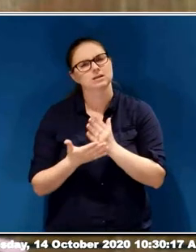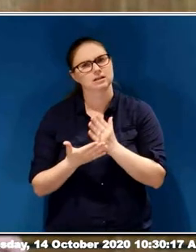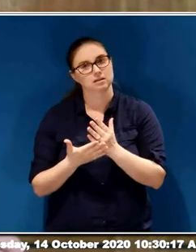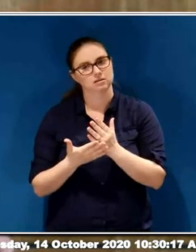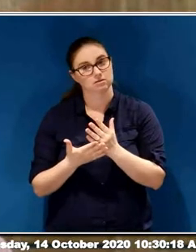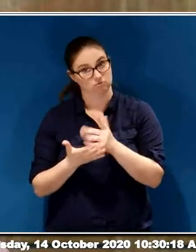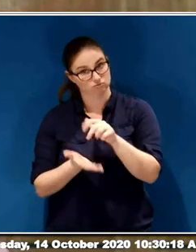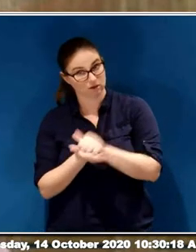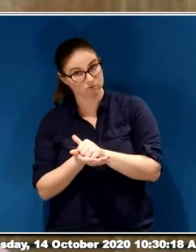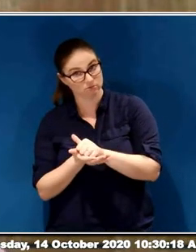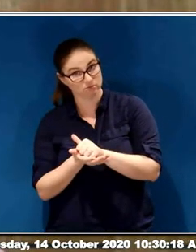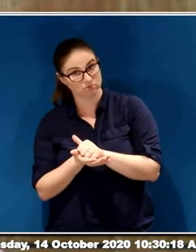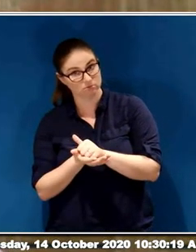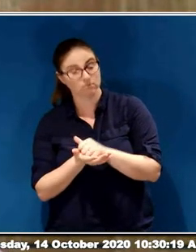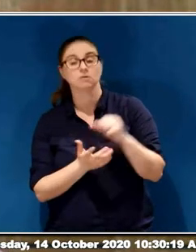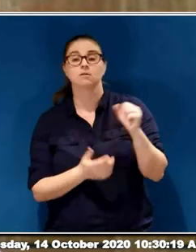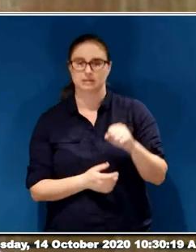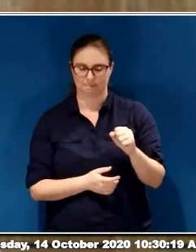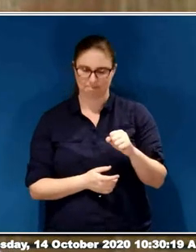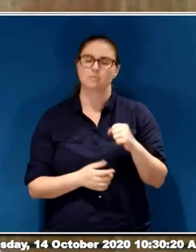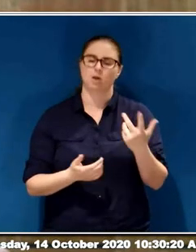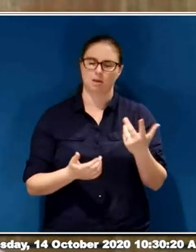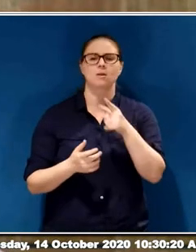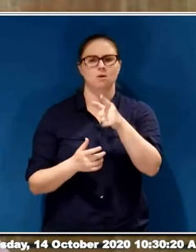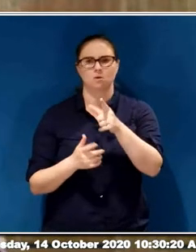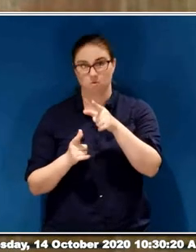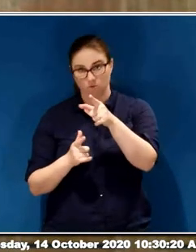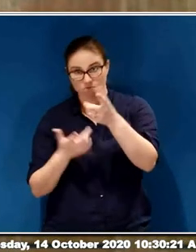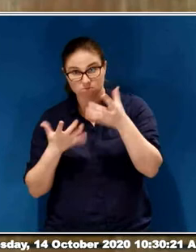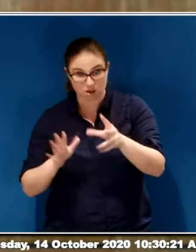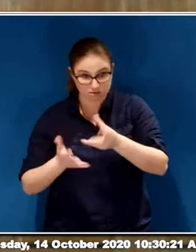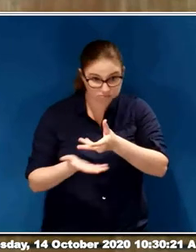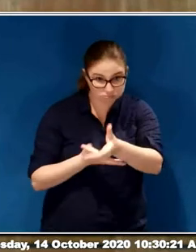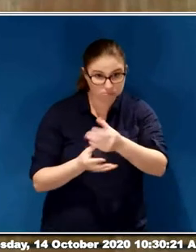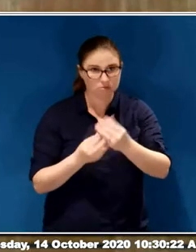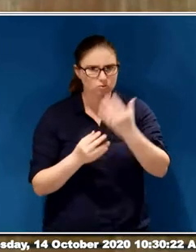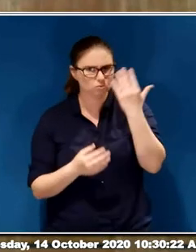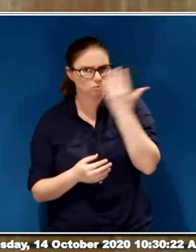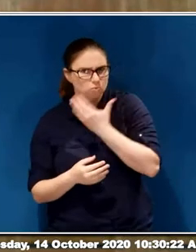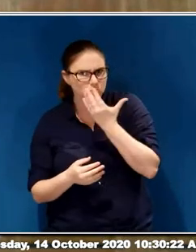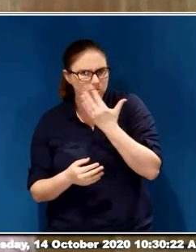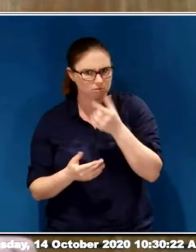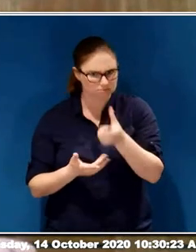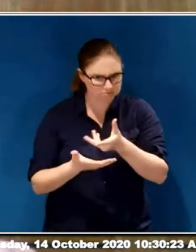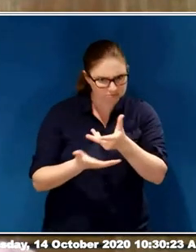And what discussions had you had with the school about that consistent early finishing?